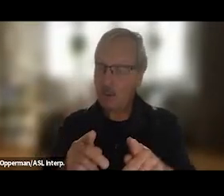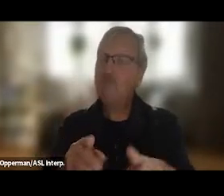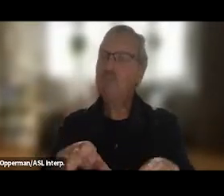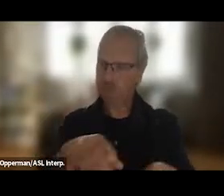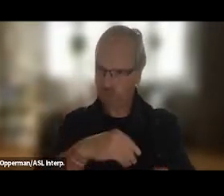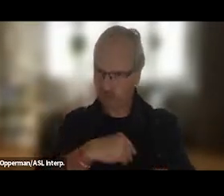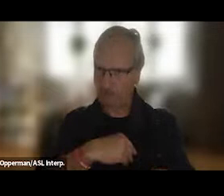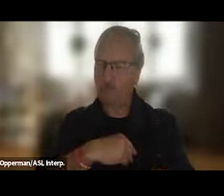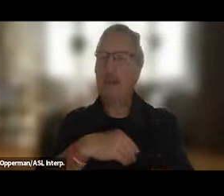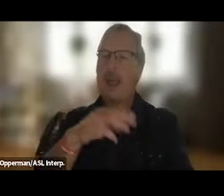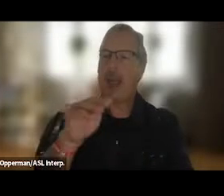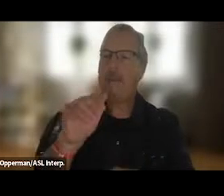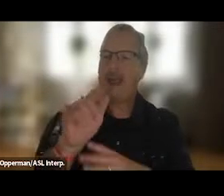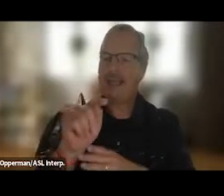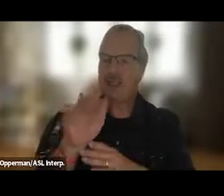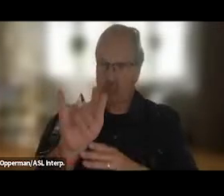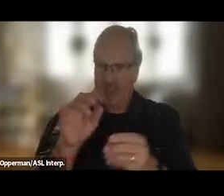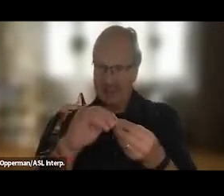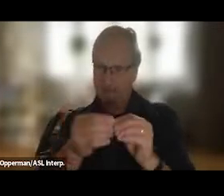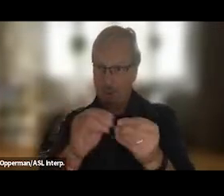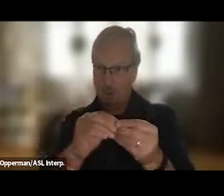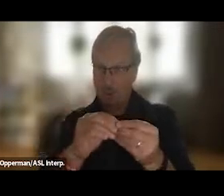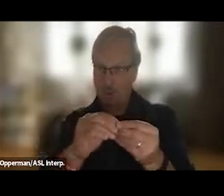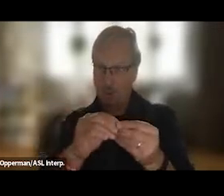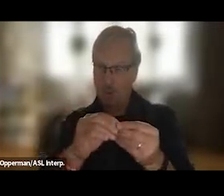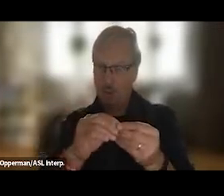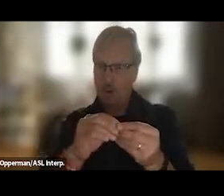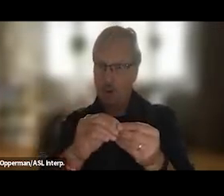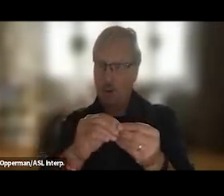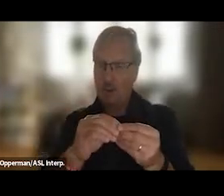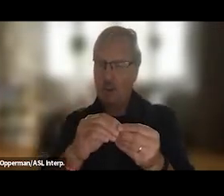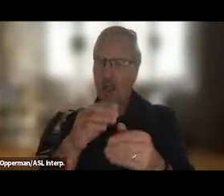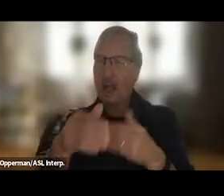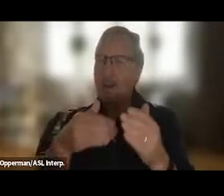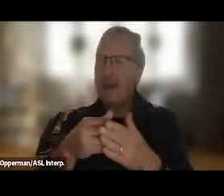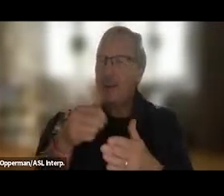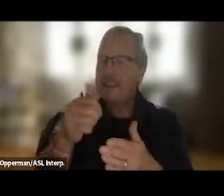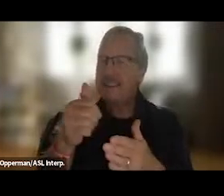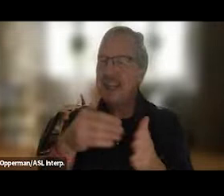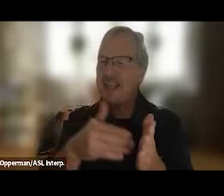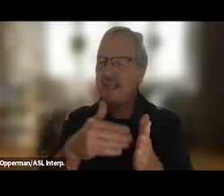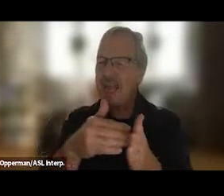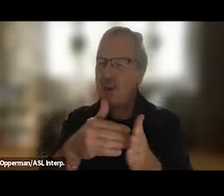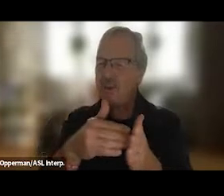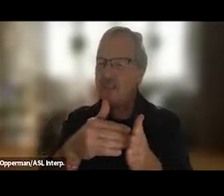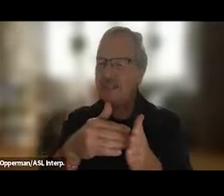And that number is currently is about 10,000 inmates.